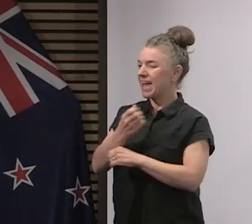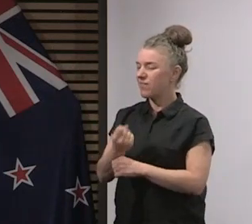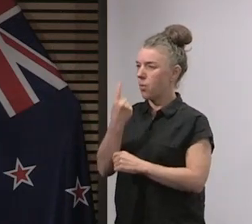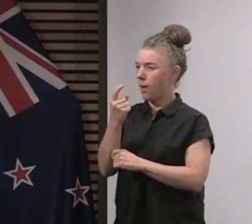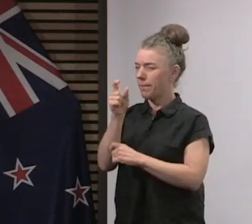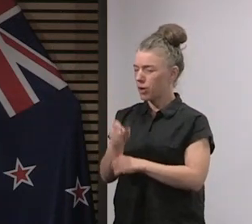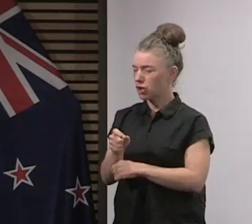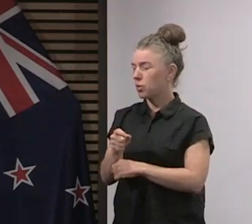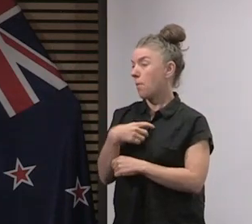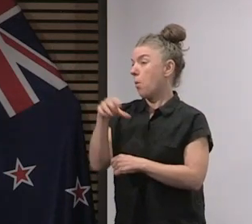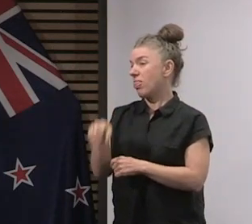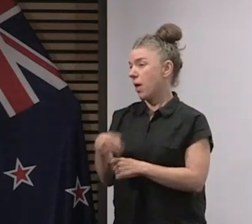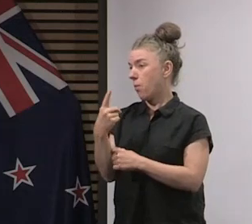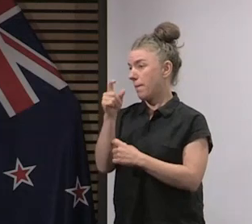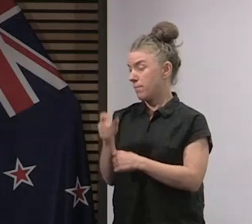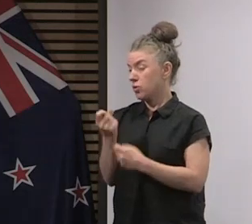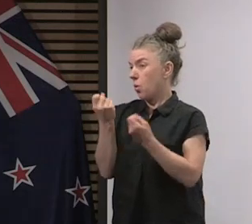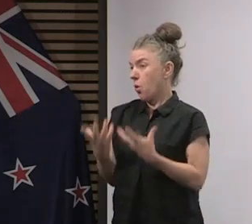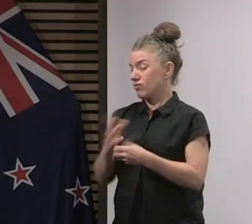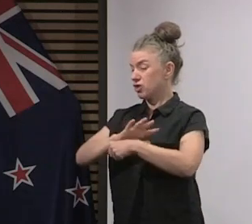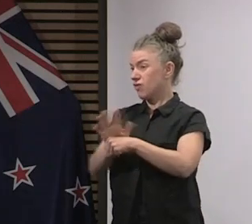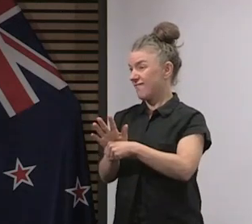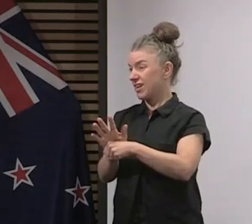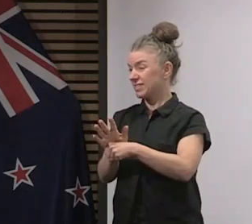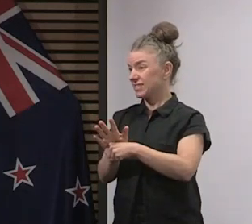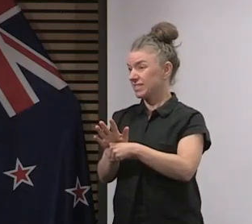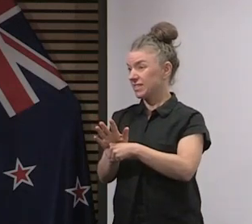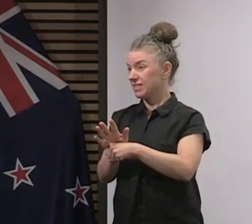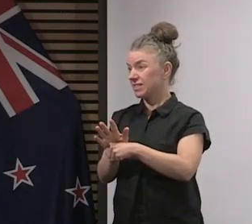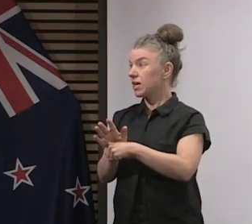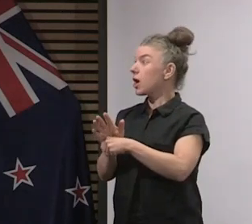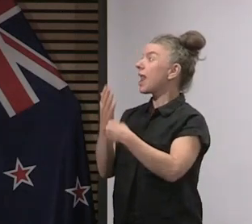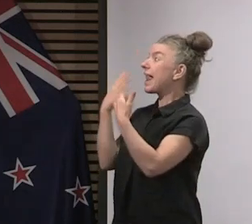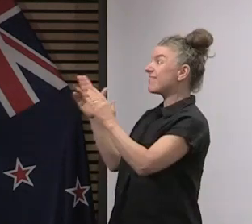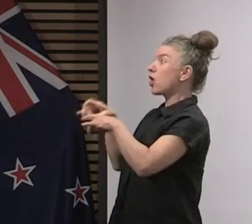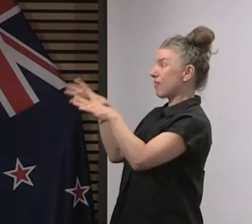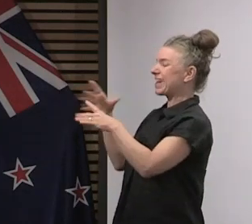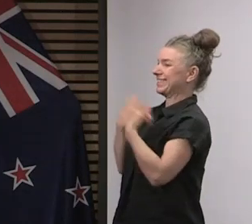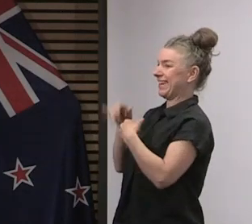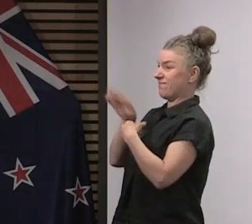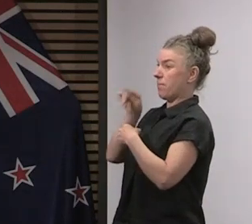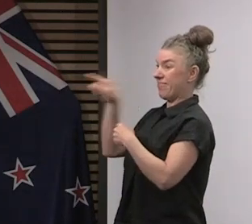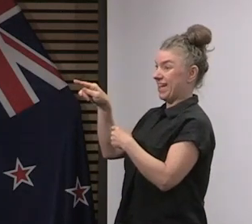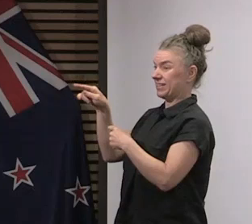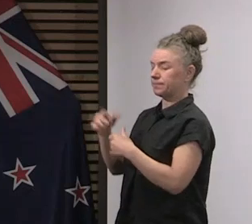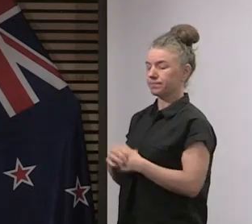that happened on the Ruby Princess is that there were - there was one or more persons